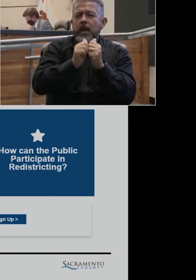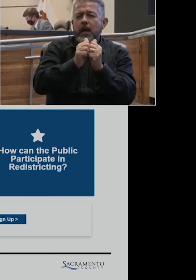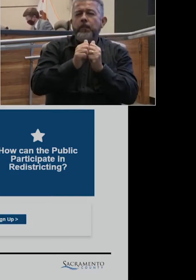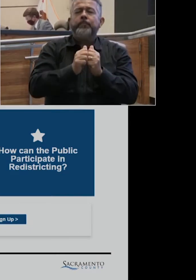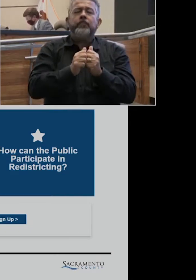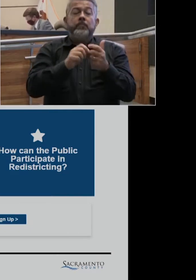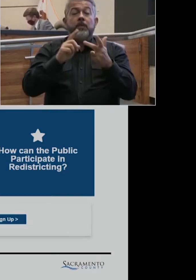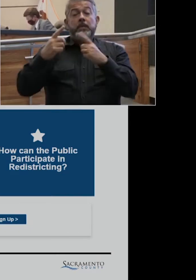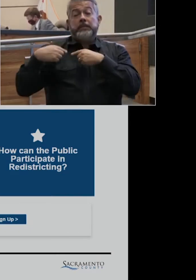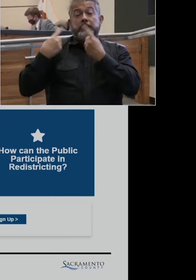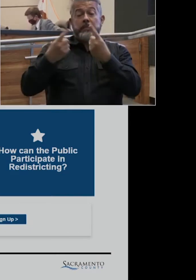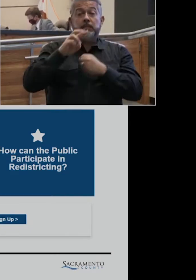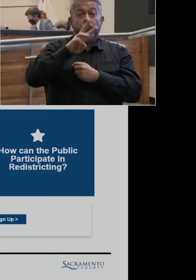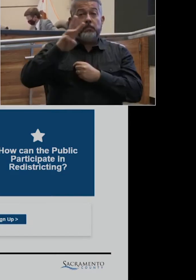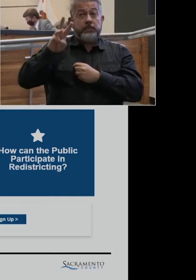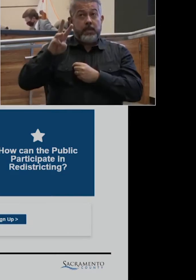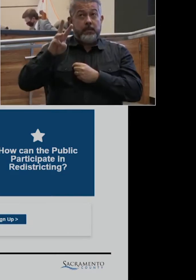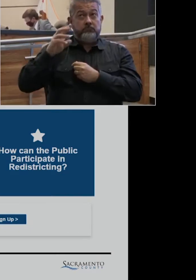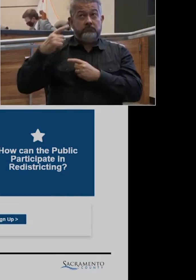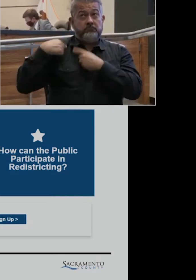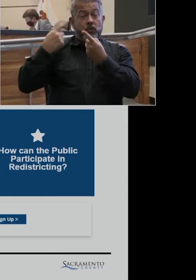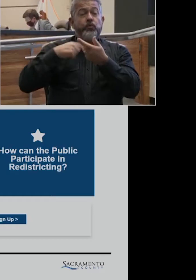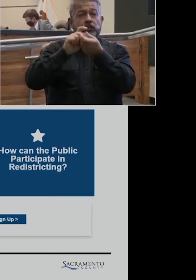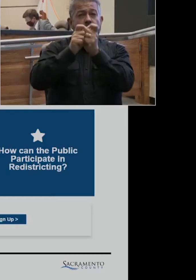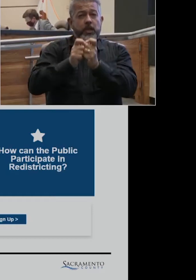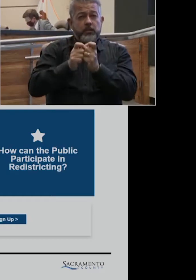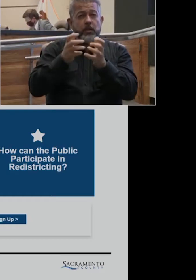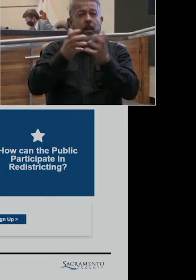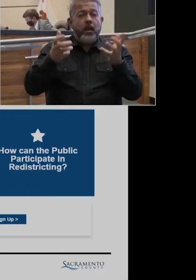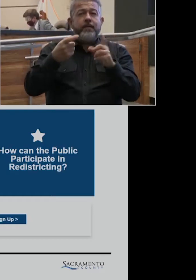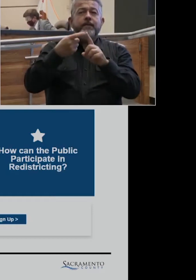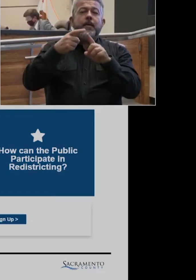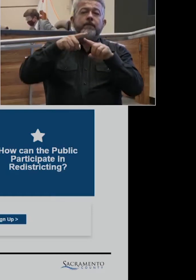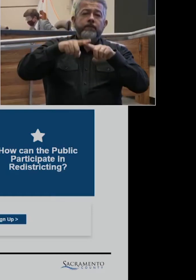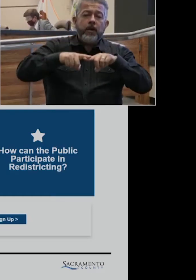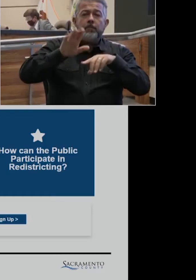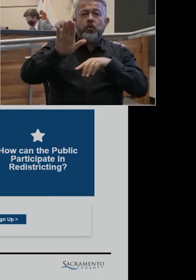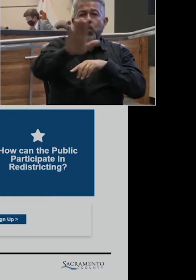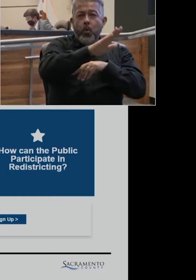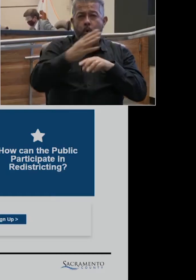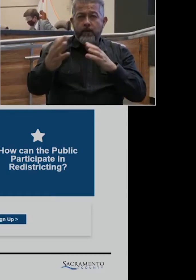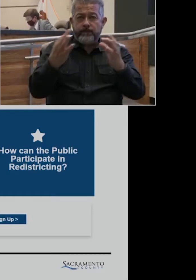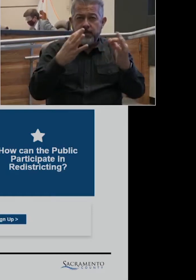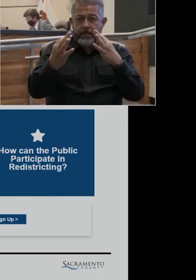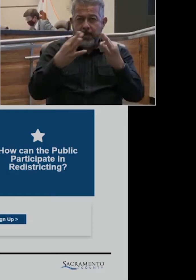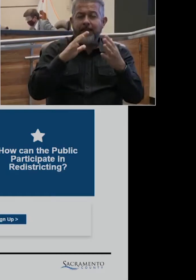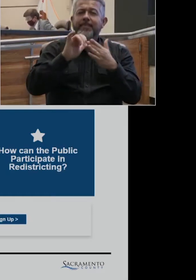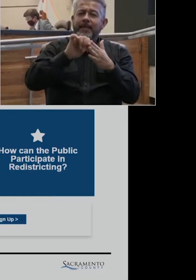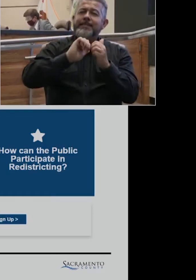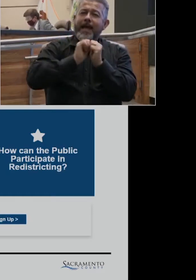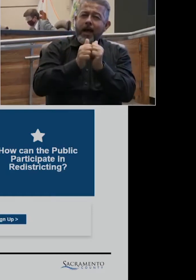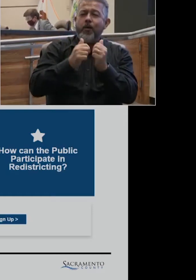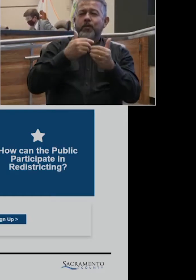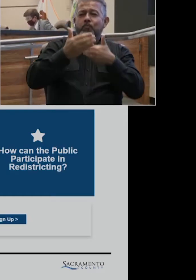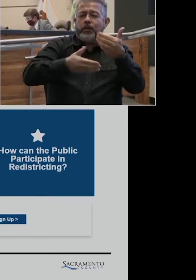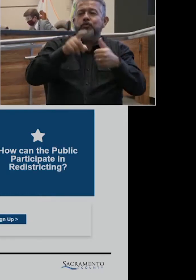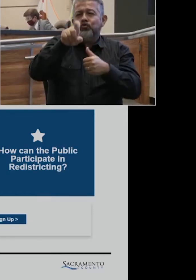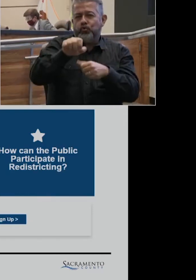AND WE HAVE MADE SEVERAL CHANGES TO TO THE WEBSITE BASED ON FEED TO TO THE WEBSITE BASED ON FEED BACK FROM OUTREACH MEETINGS AND BACK FROM OUTREACH MEETINGS AND THIS IS HOW THE PROCESS SHOULD THIS IS HOW THE PROCESS SHOULD WORK. WORK. USERS INDICATED THEY'RE GOING TO